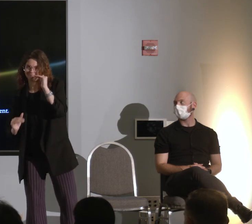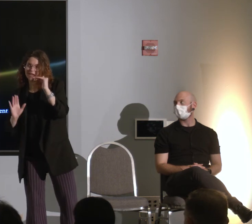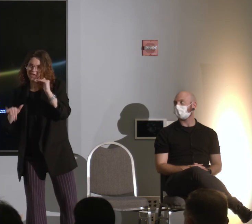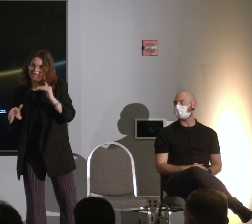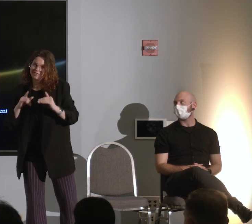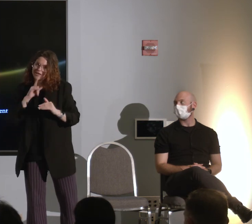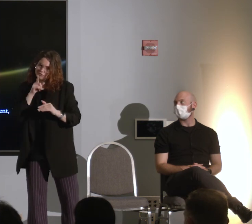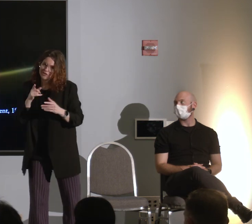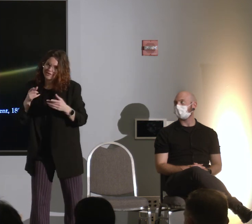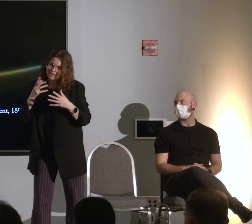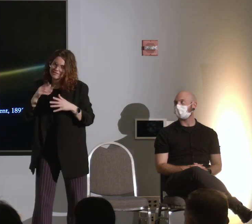an unfortunate side effect.